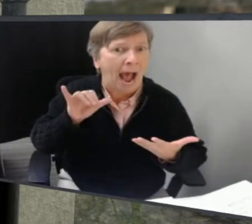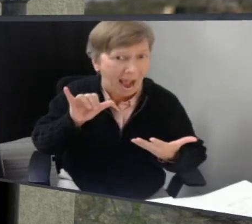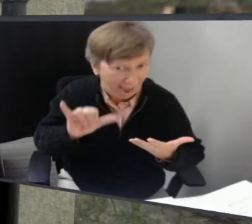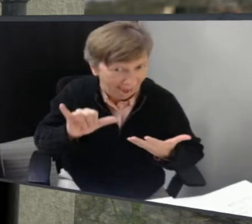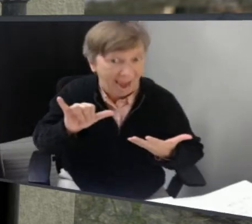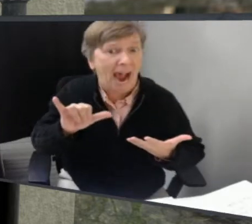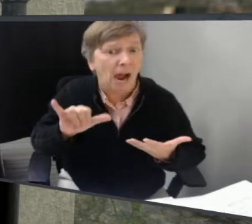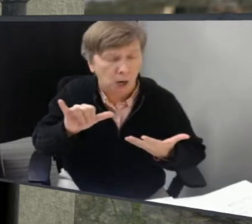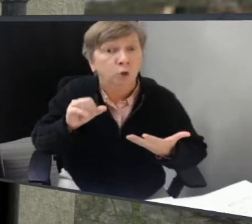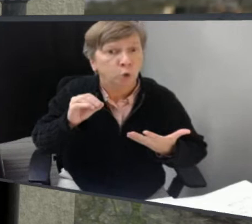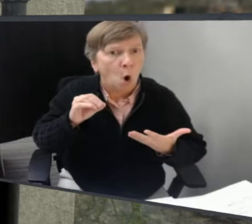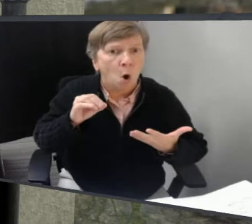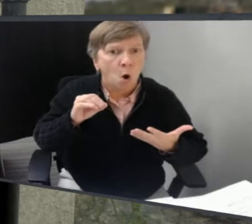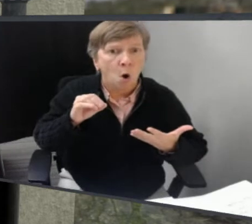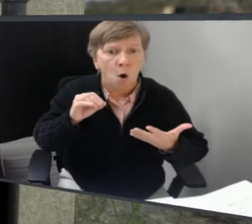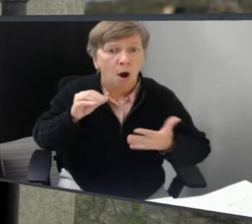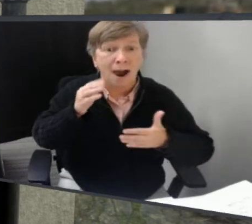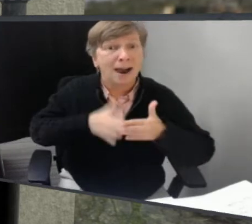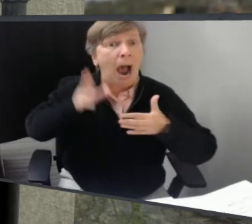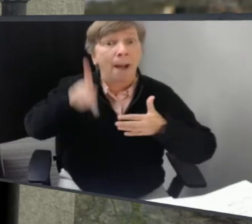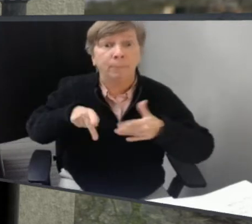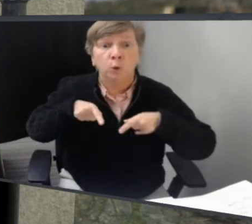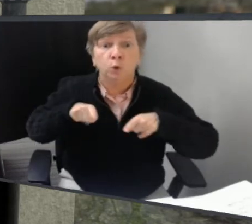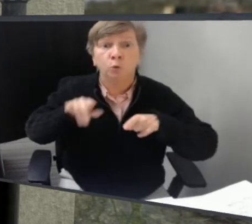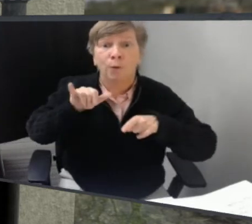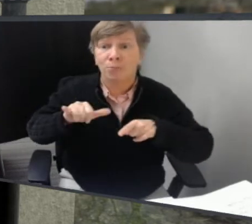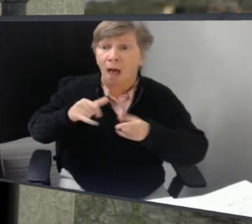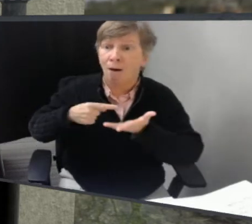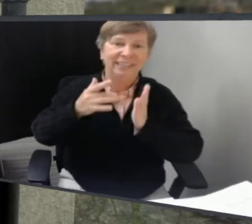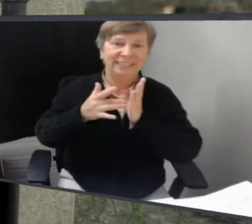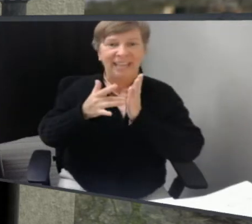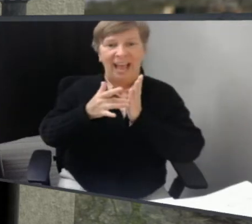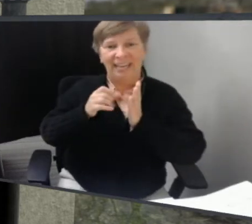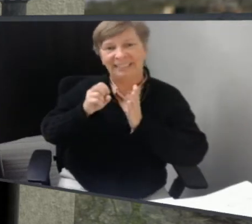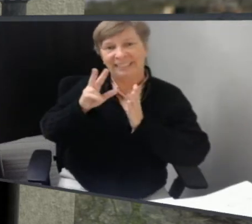they're very unsure of what to do and how to navigate this space.